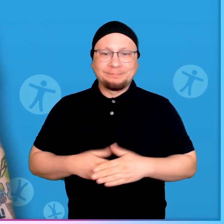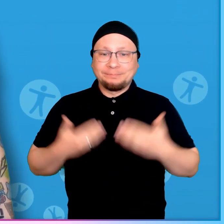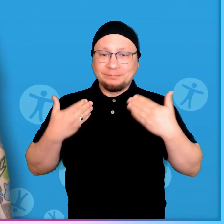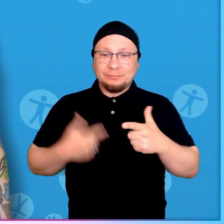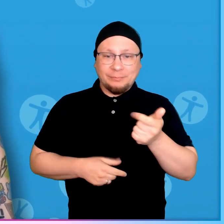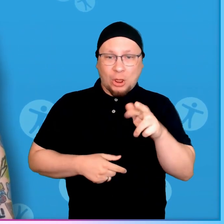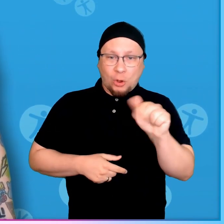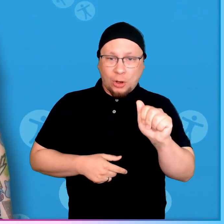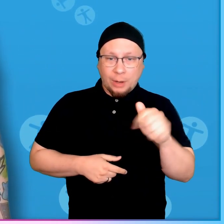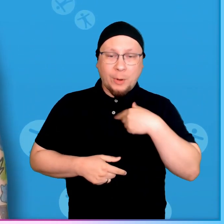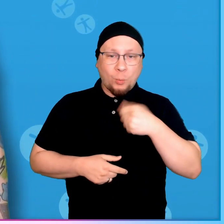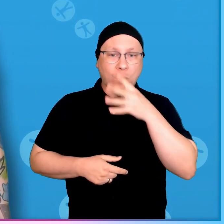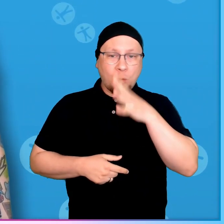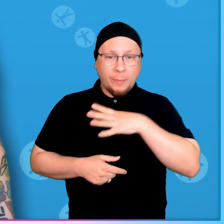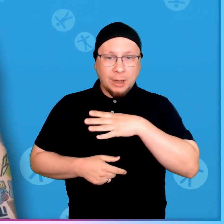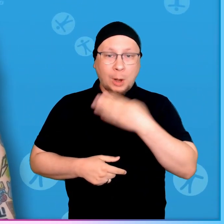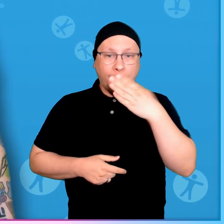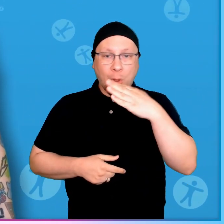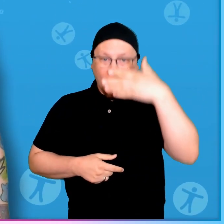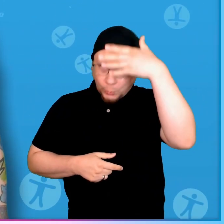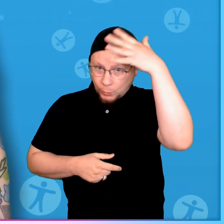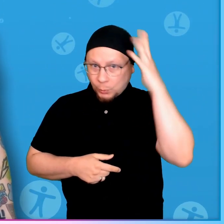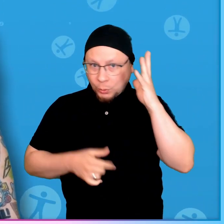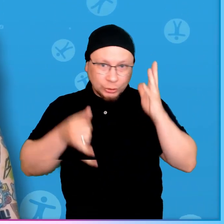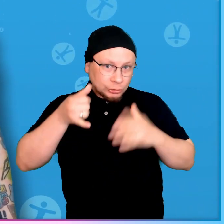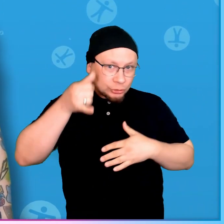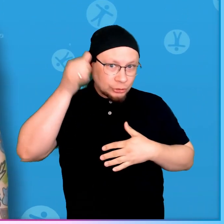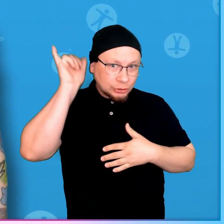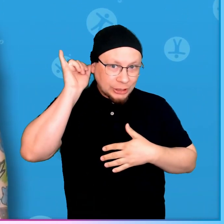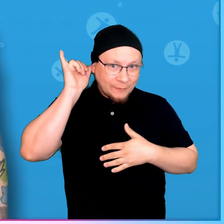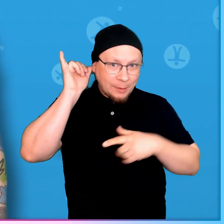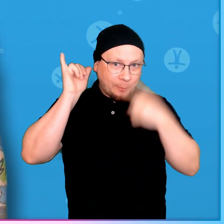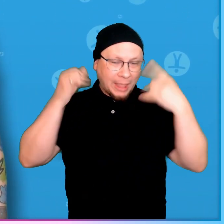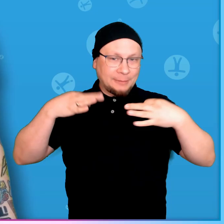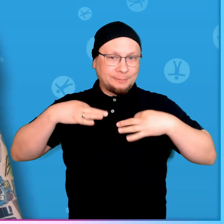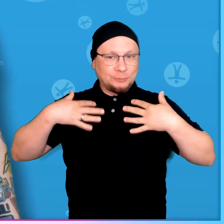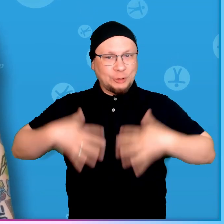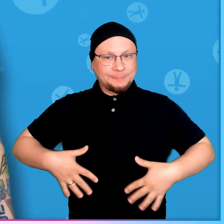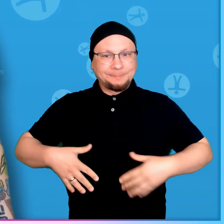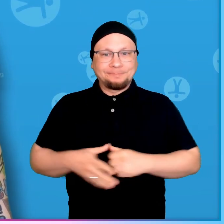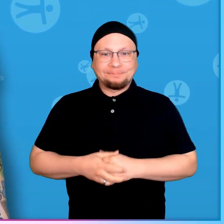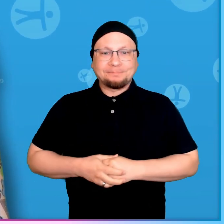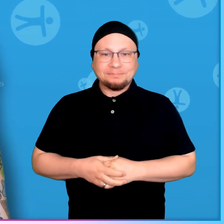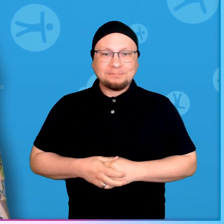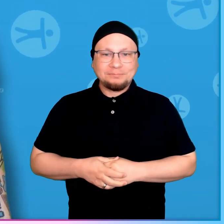I’m a white woman with bright blue hair, shaved on one side, wearing a plain black dress. I’ll keep this introduction brief,